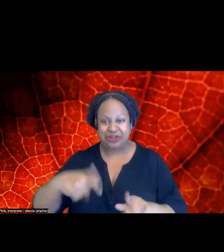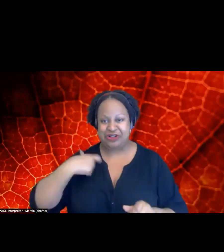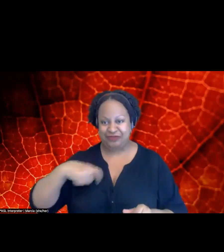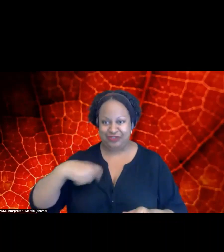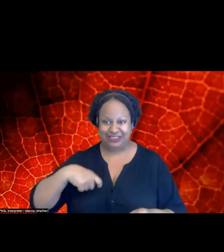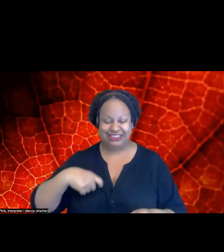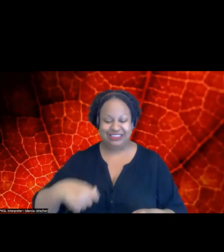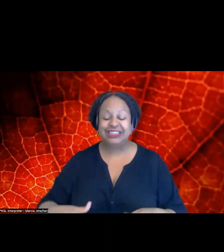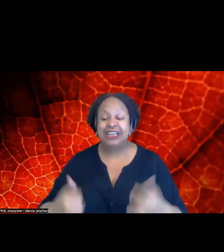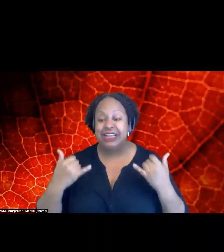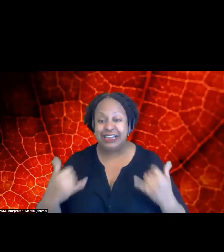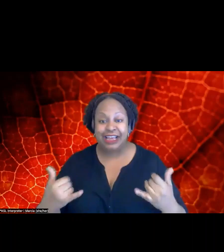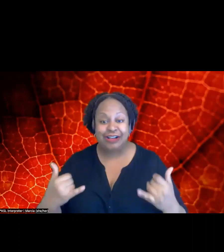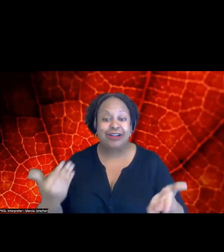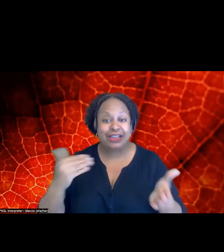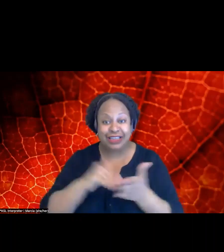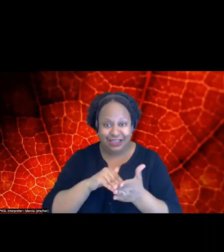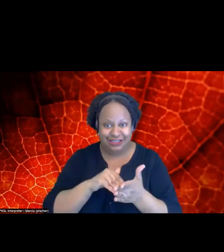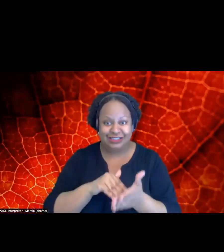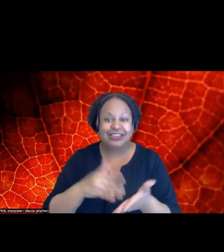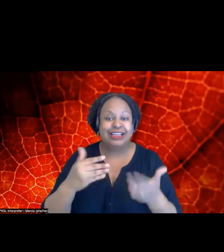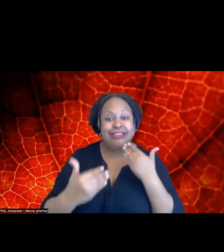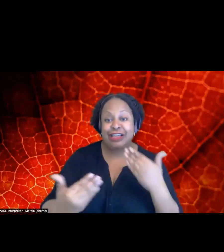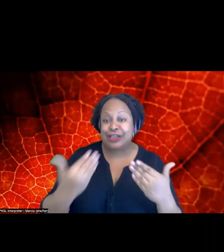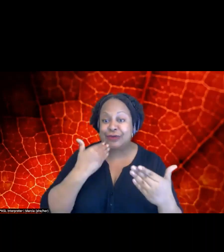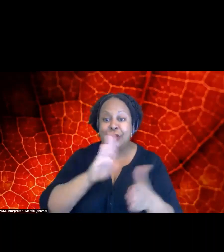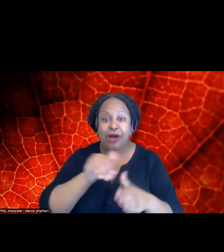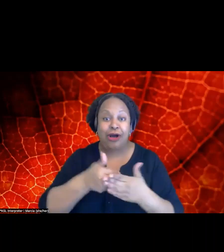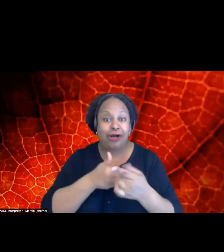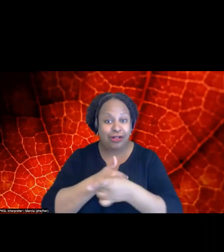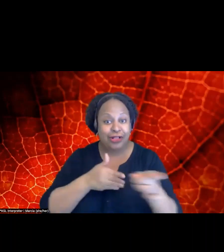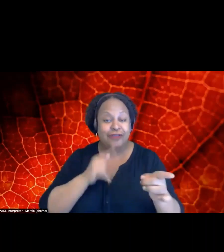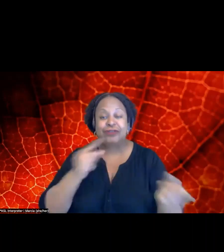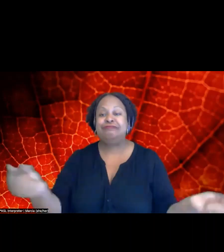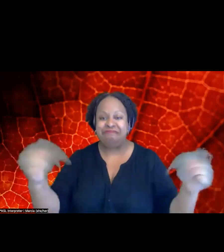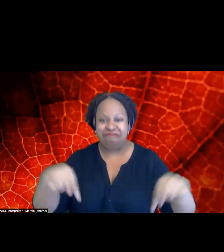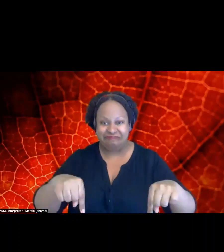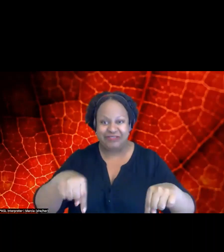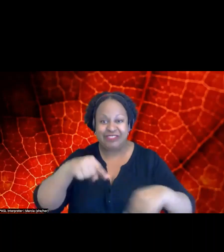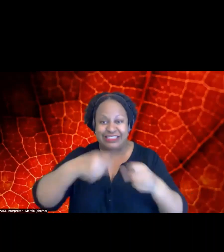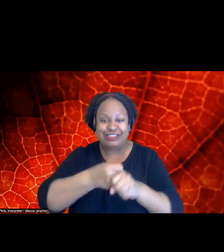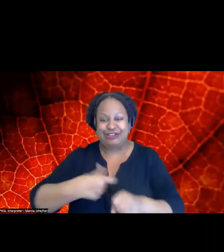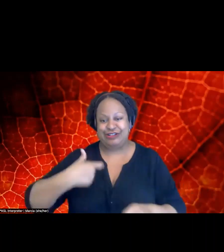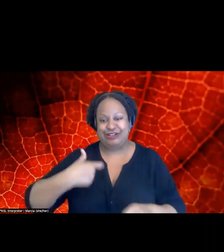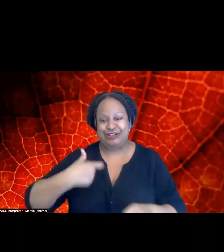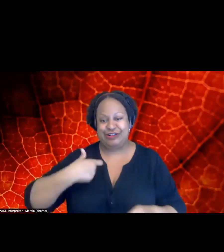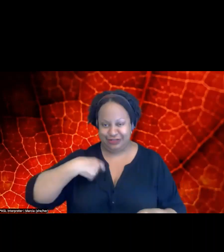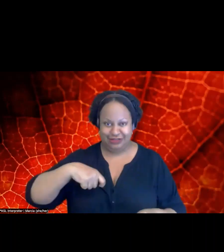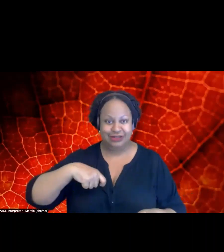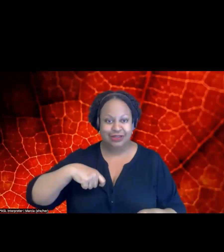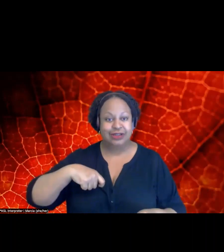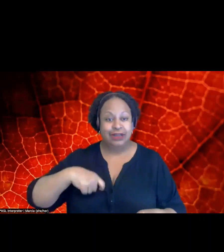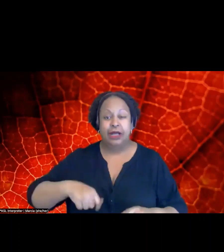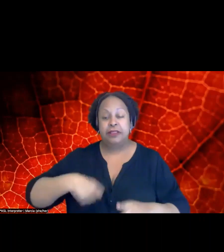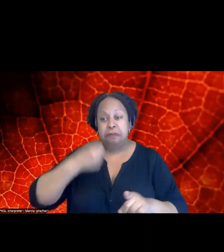So again, I'd like to thank you all for attending this year's conference. The ripple effect from your interest,